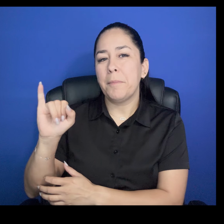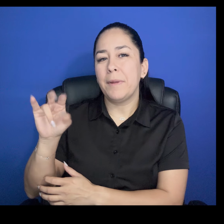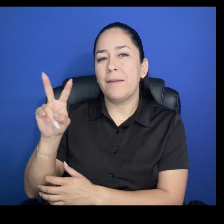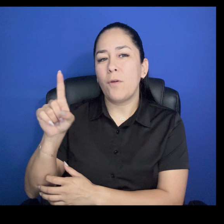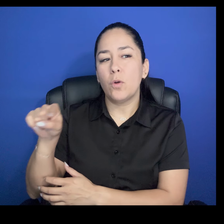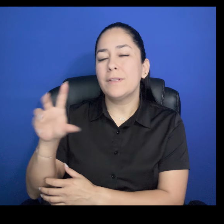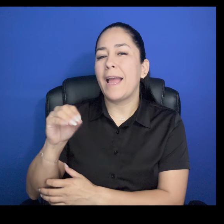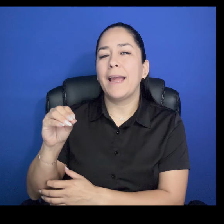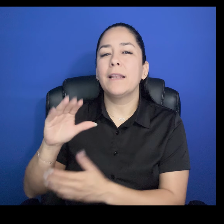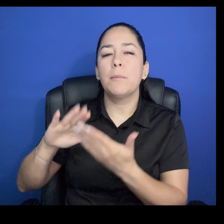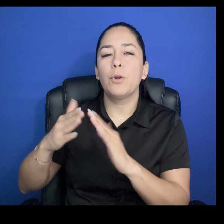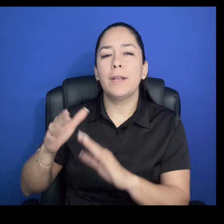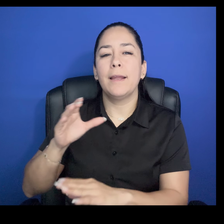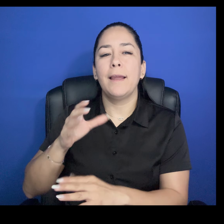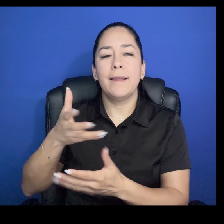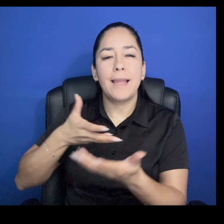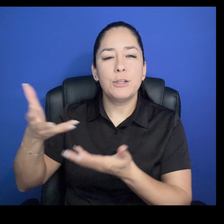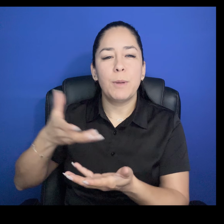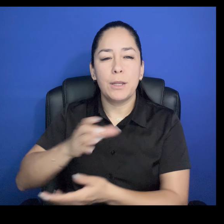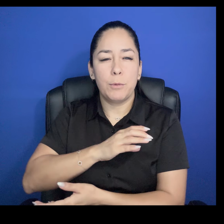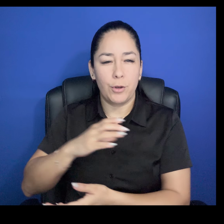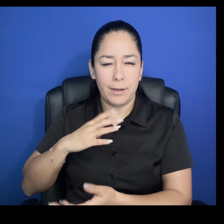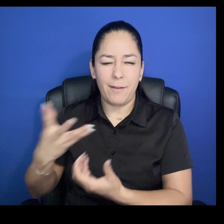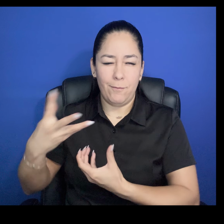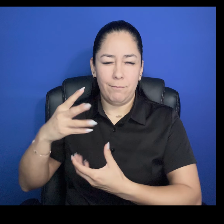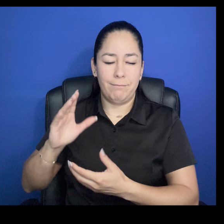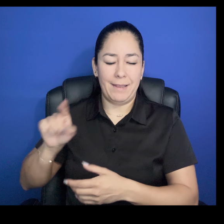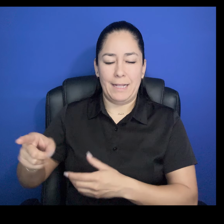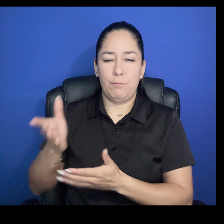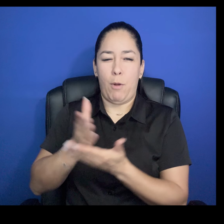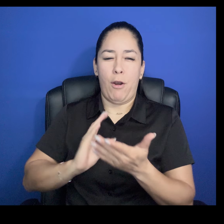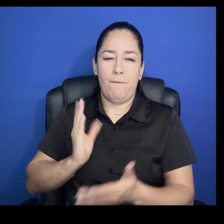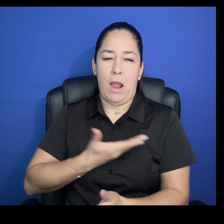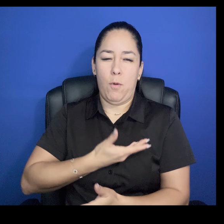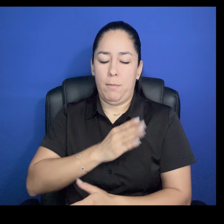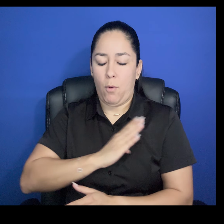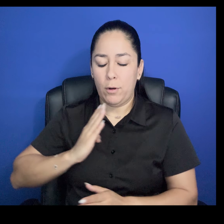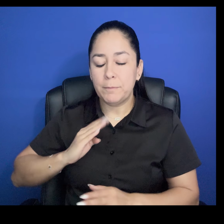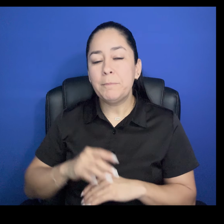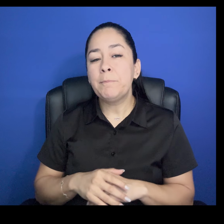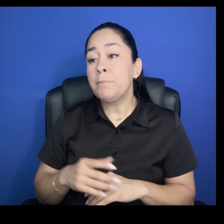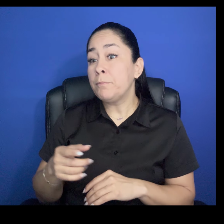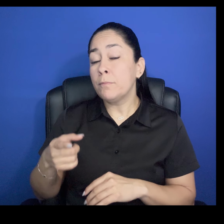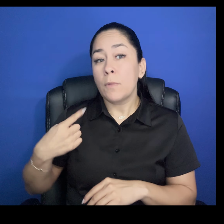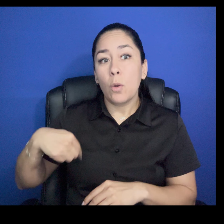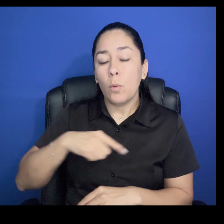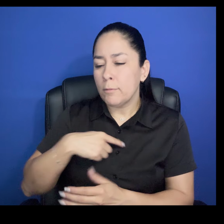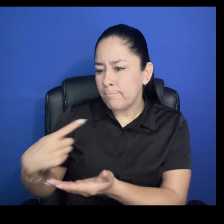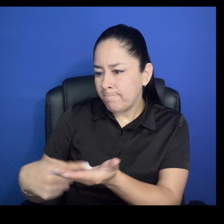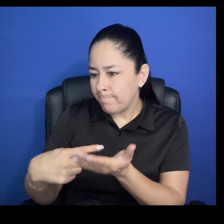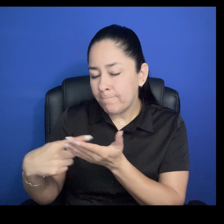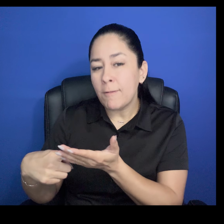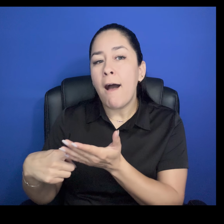which is a part of our Board. And what we did is we created a conference,